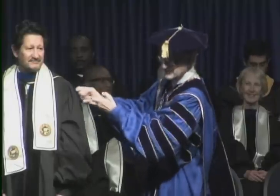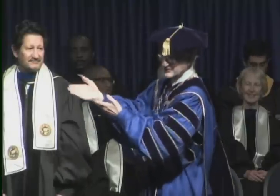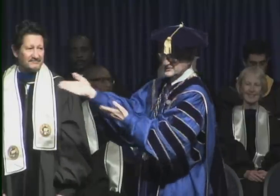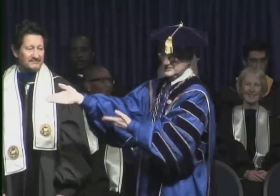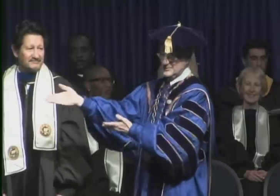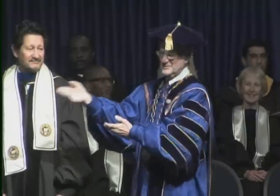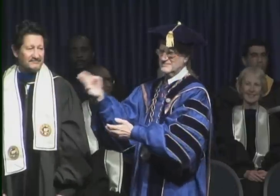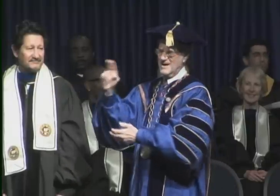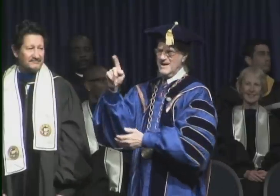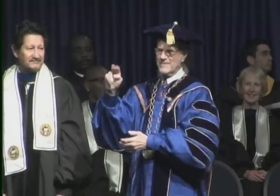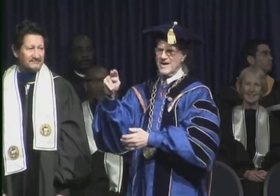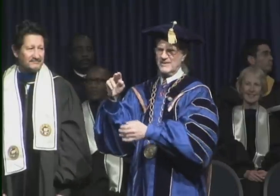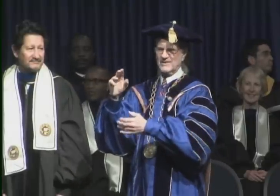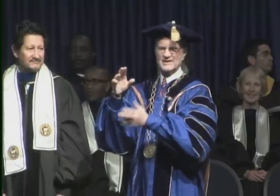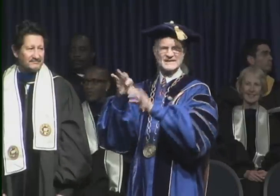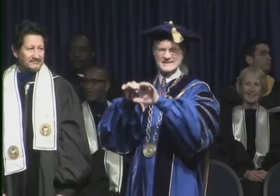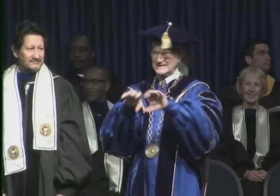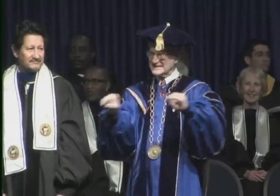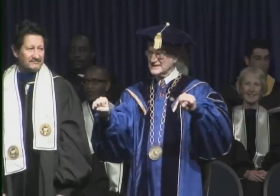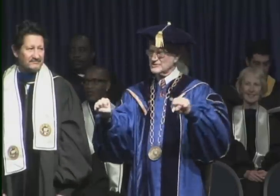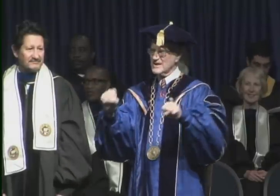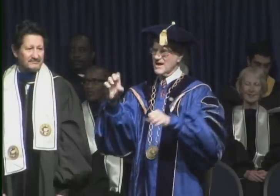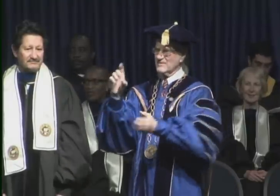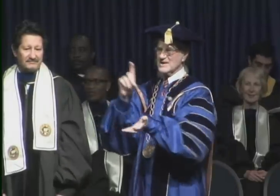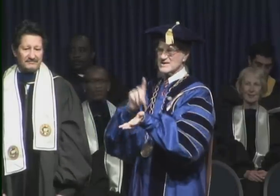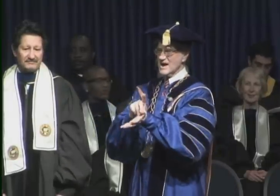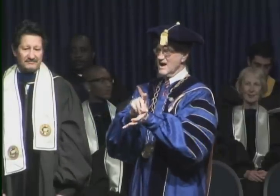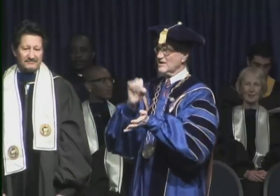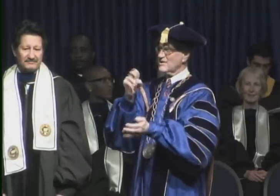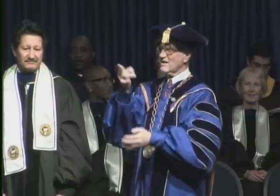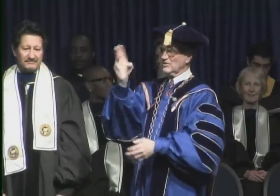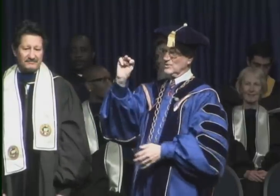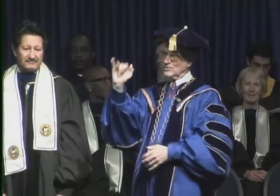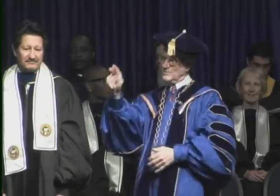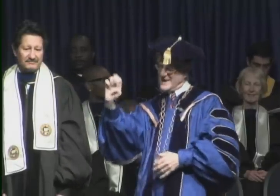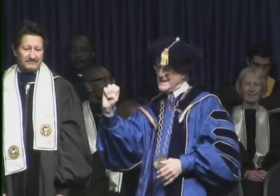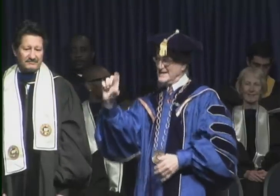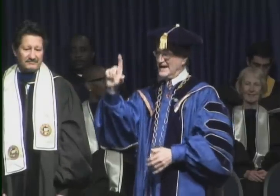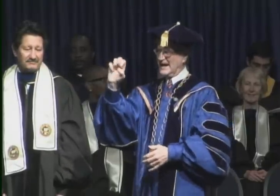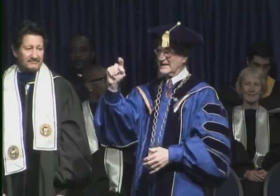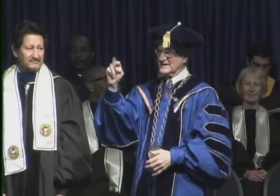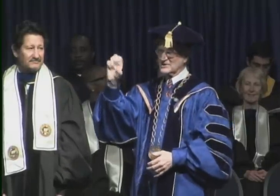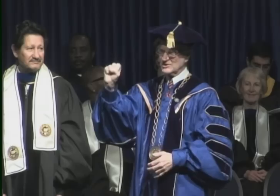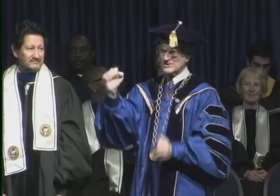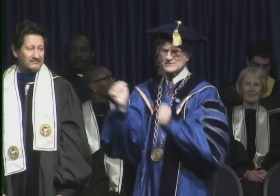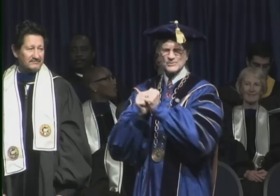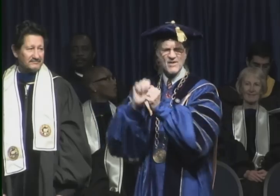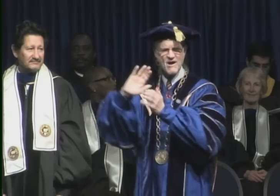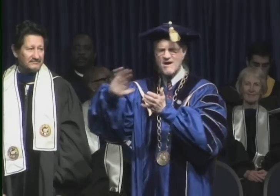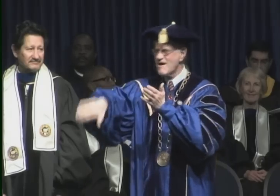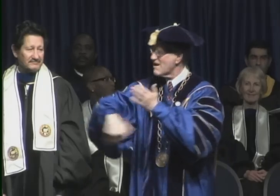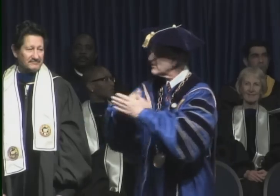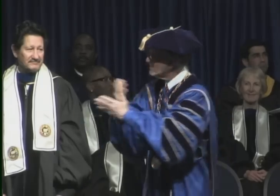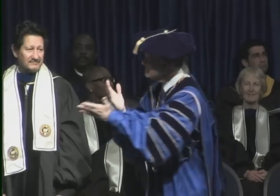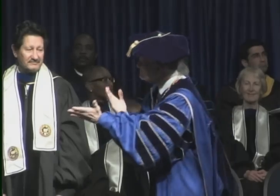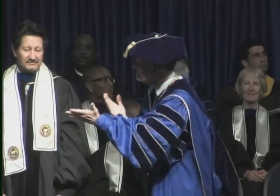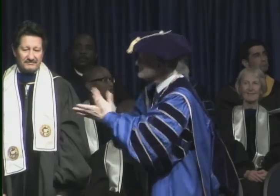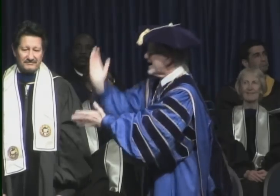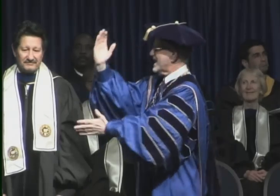I confer upon you the degree of Doctor of Humane Letters